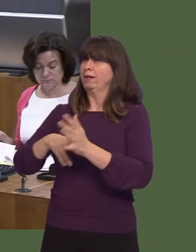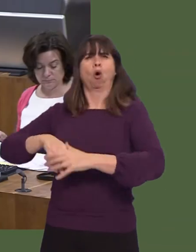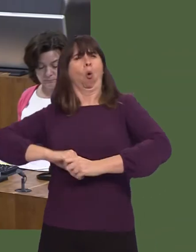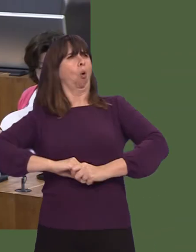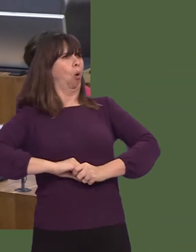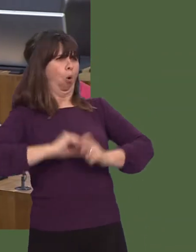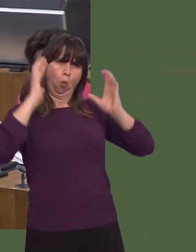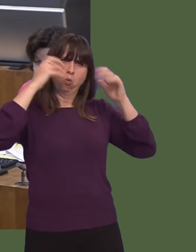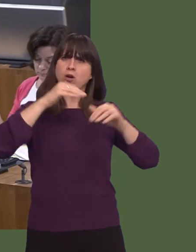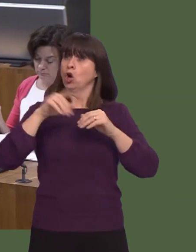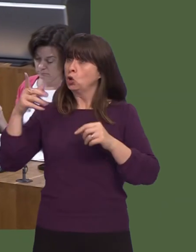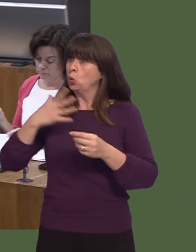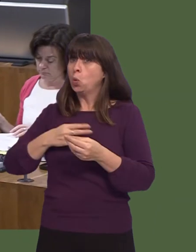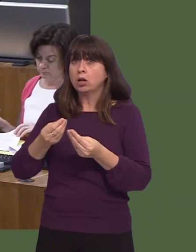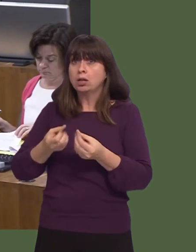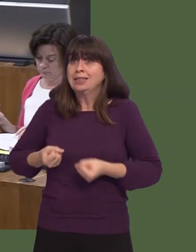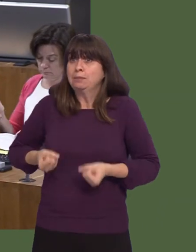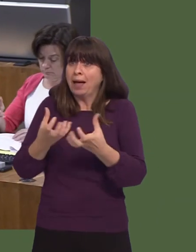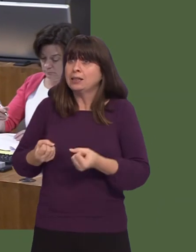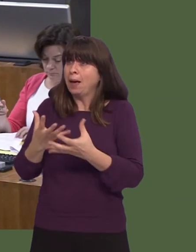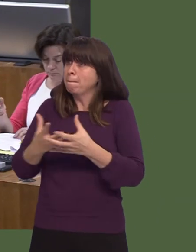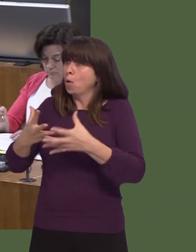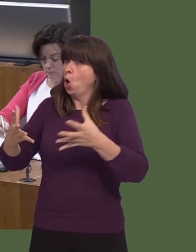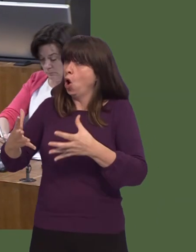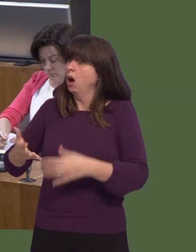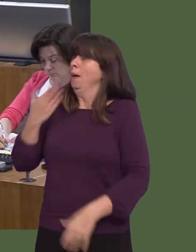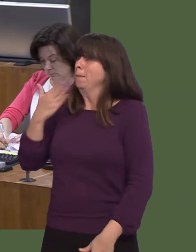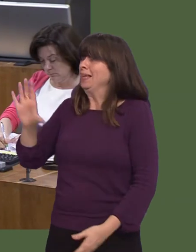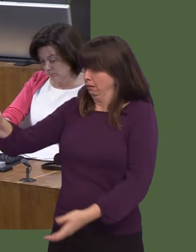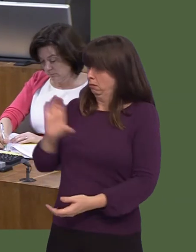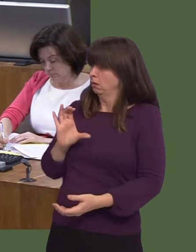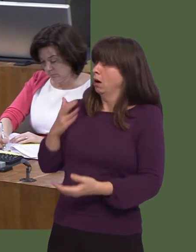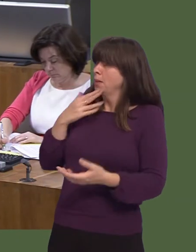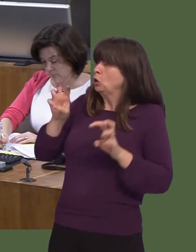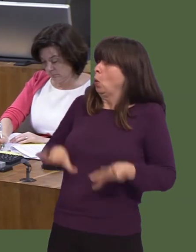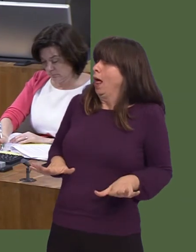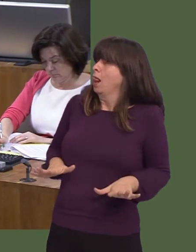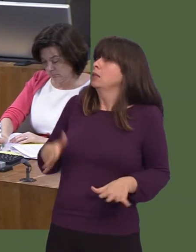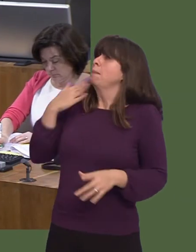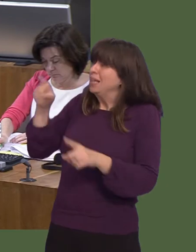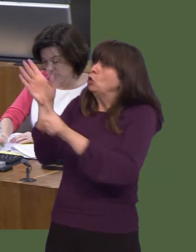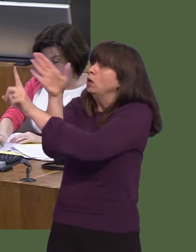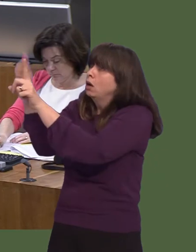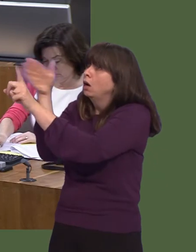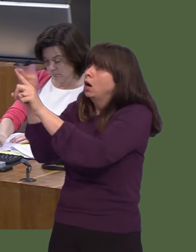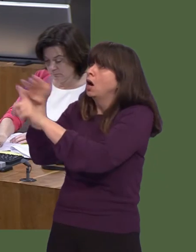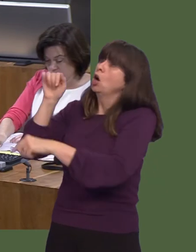funding in every single area, which they claim to be every year, then perhaps they could prevail on their colleagues in the UK Government to provide more money, or, indeed, to provide